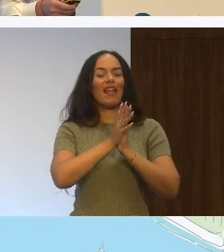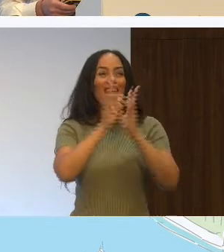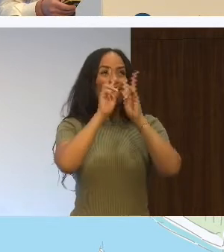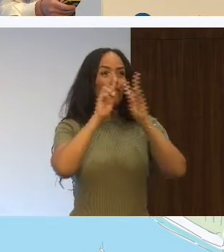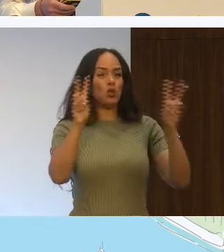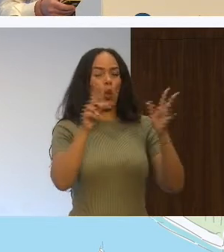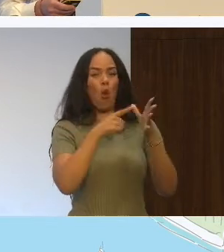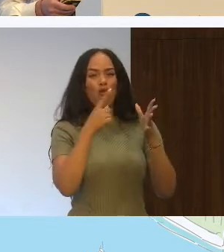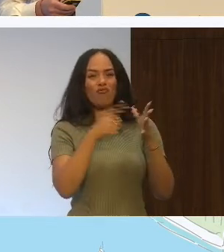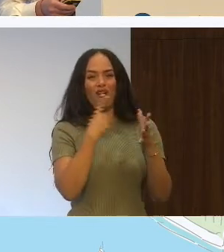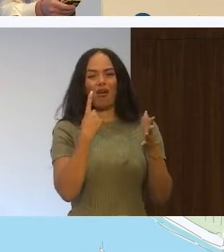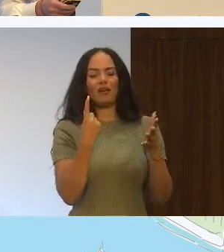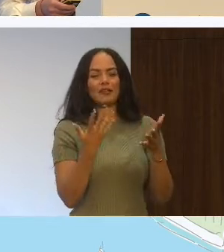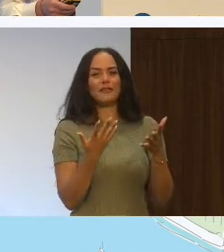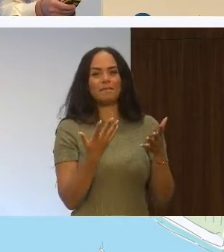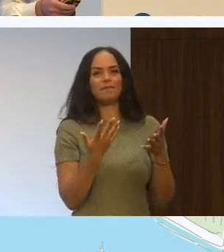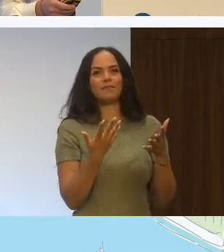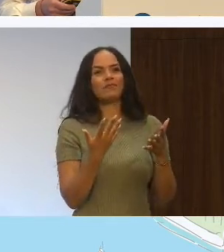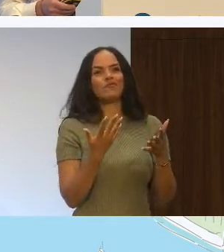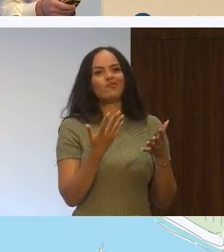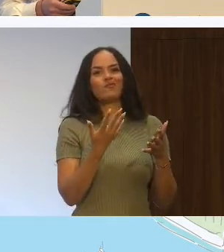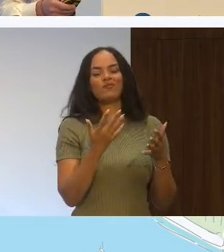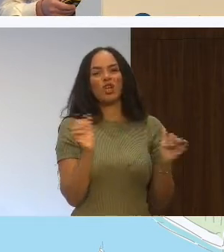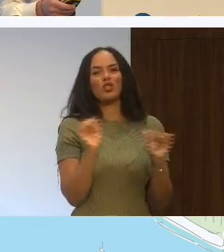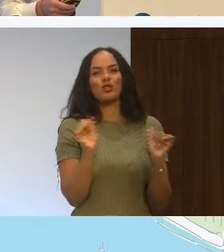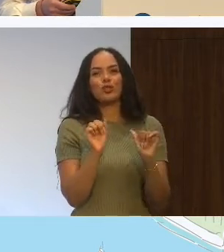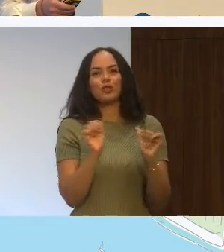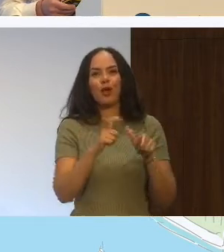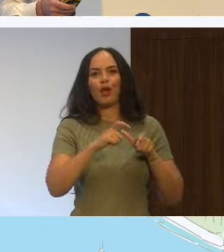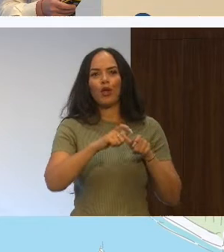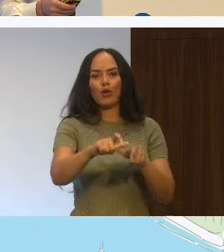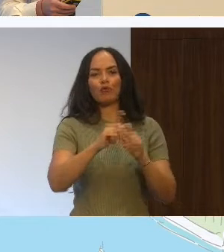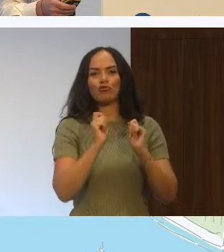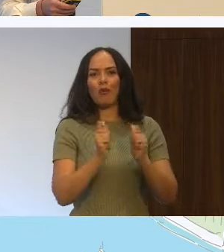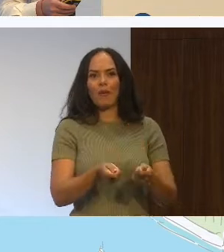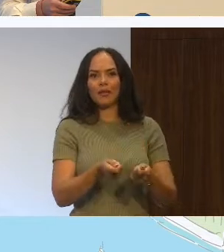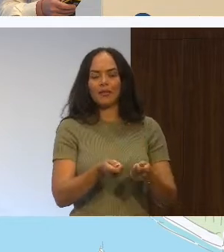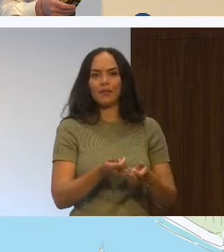And there's not a lot of acute treatment for it. How how often do I take them?